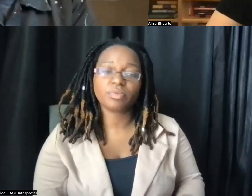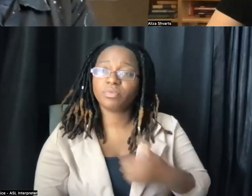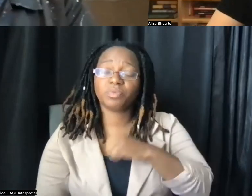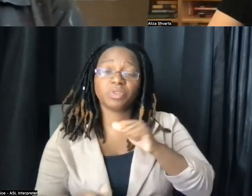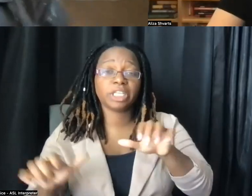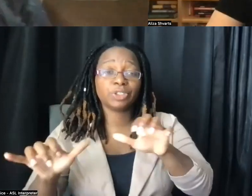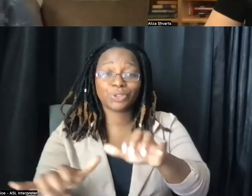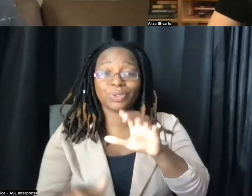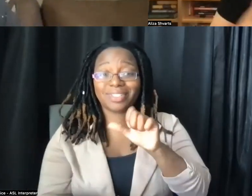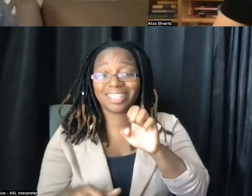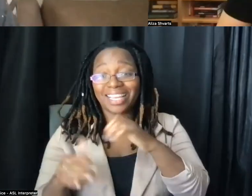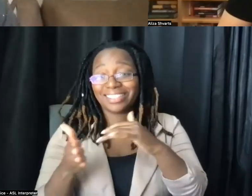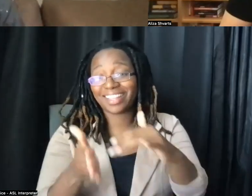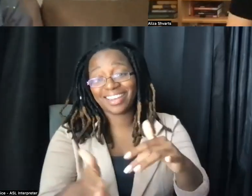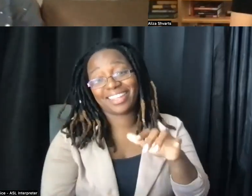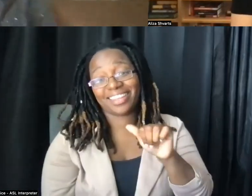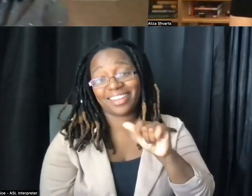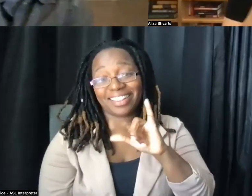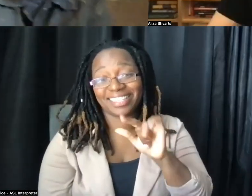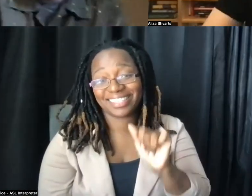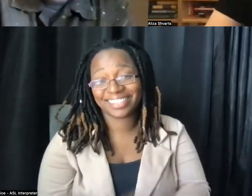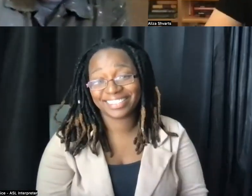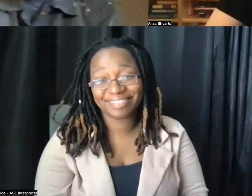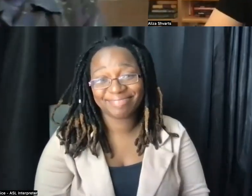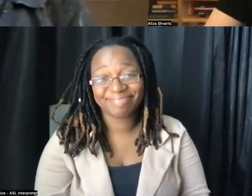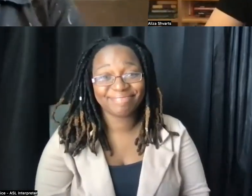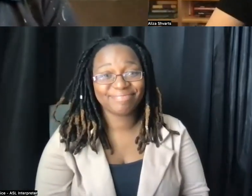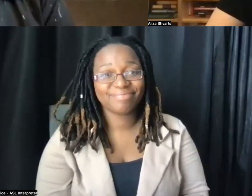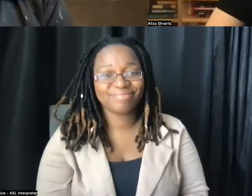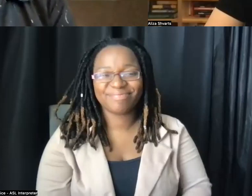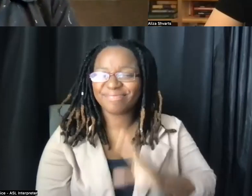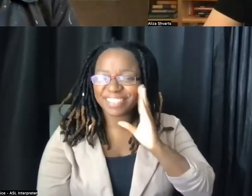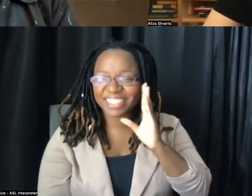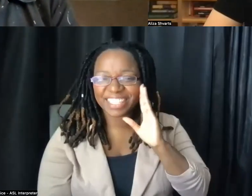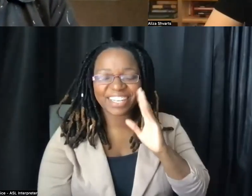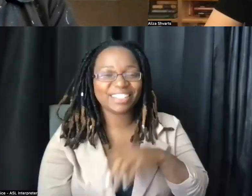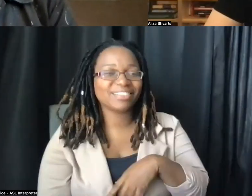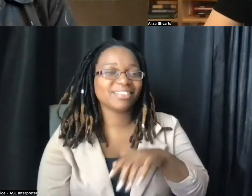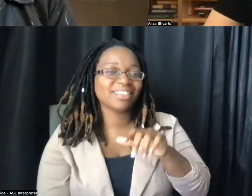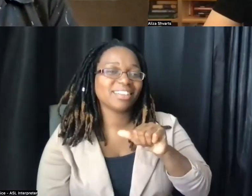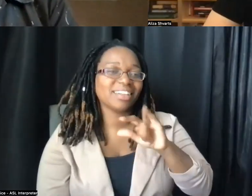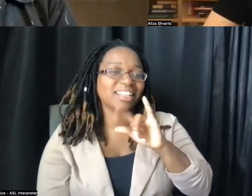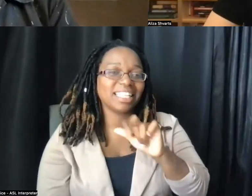contact? What is the follow-up procedure like for you? MEREDITH TALUSAN: Well, we can do the case study, Aliza!